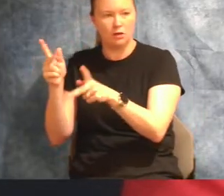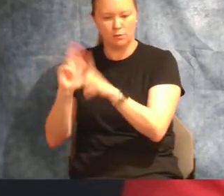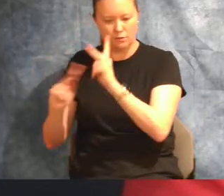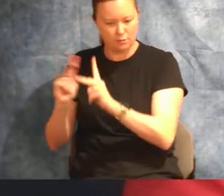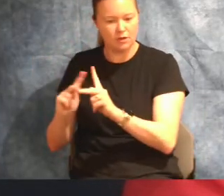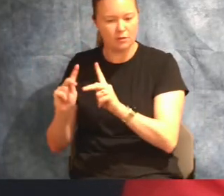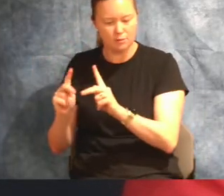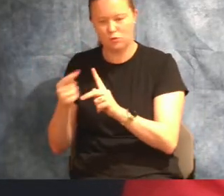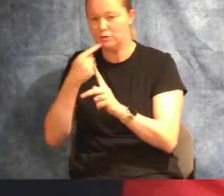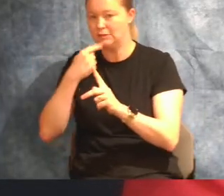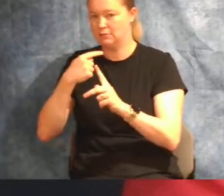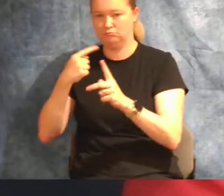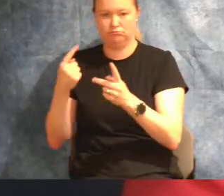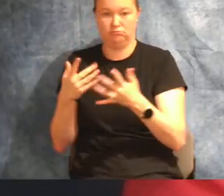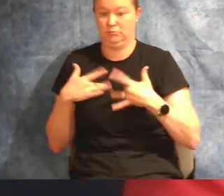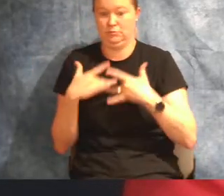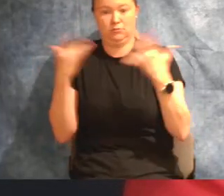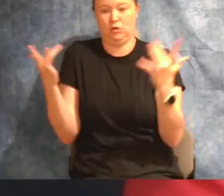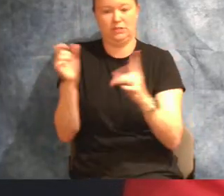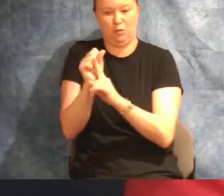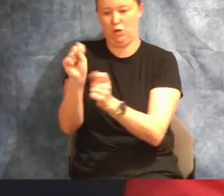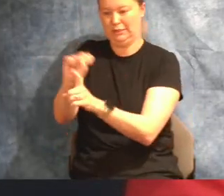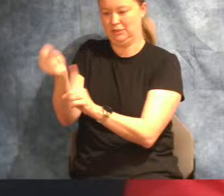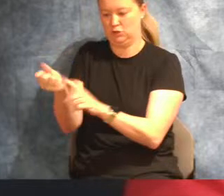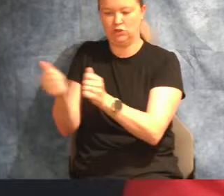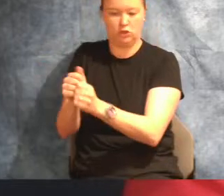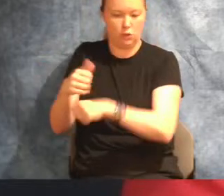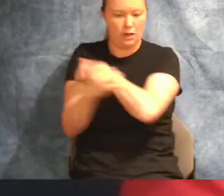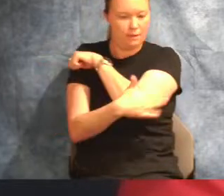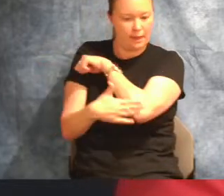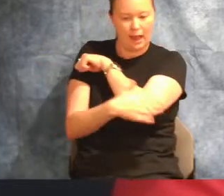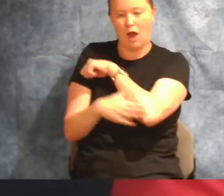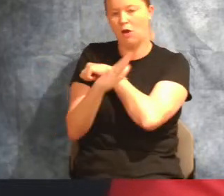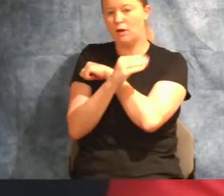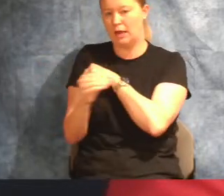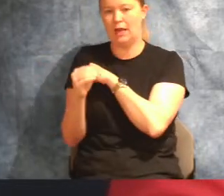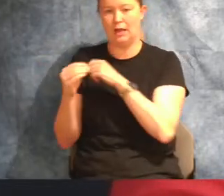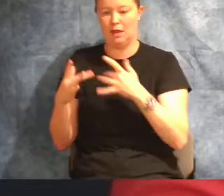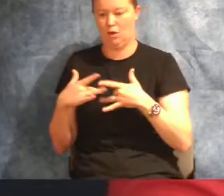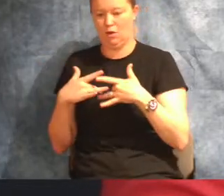where we are as a county and where we are in the world as it relates to small businesses.